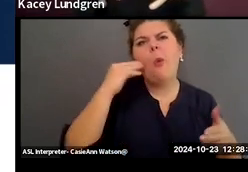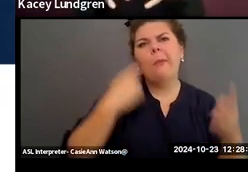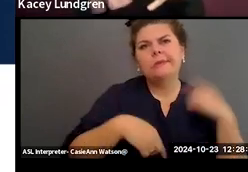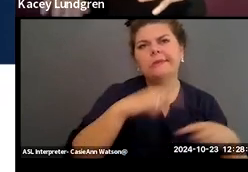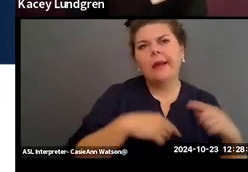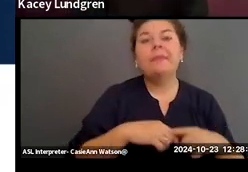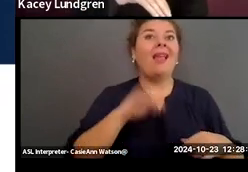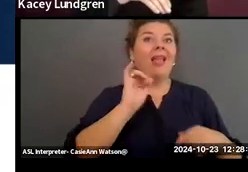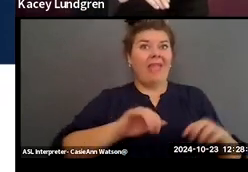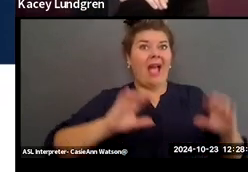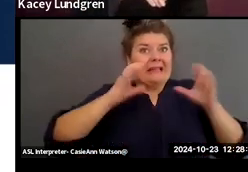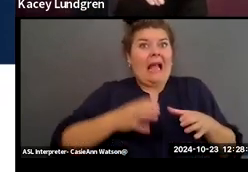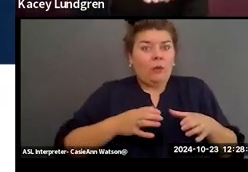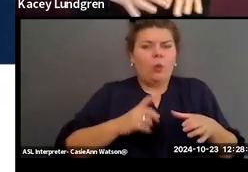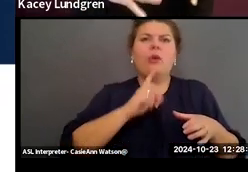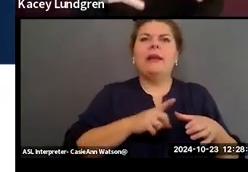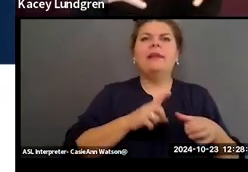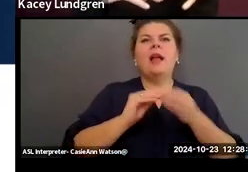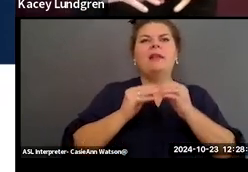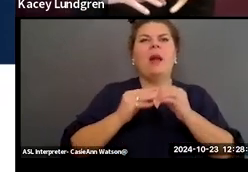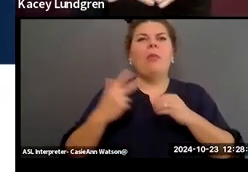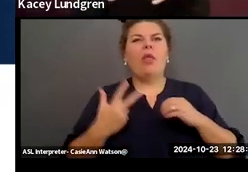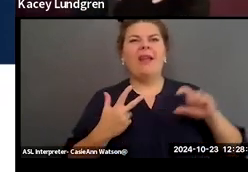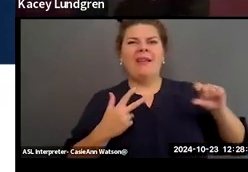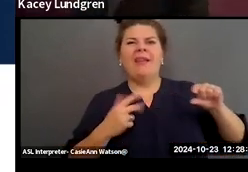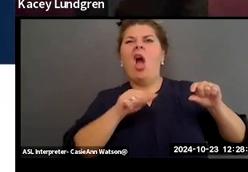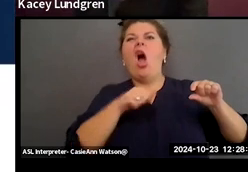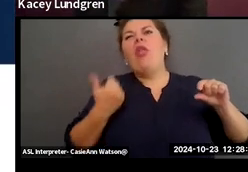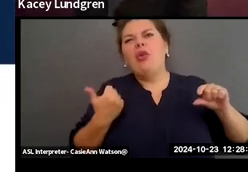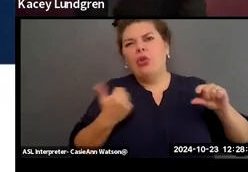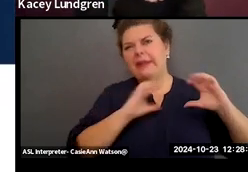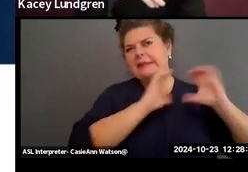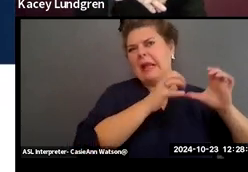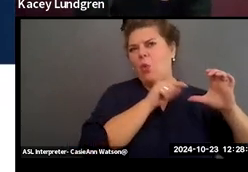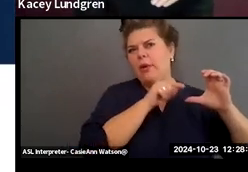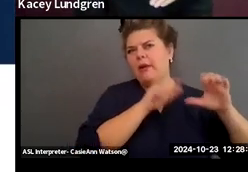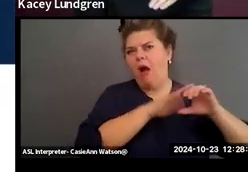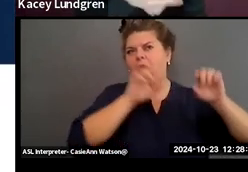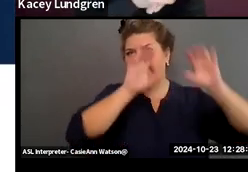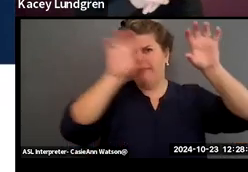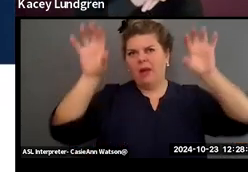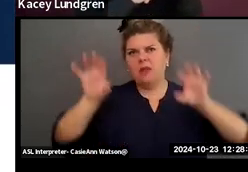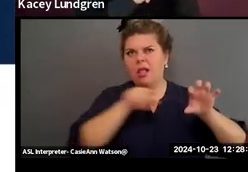That category would be put in the number three other category on our puzzle, along with possibly Henniker